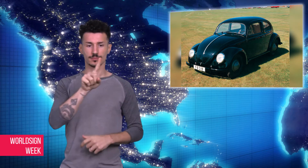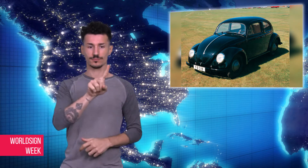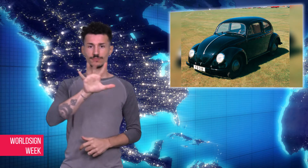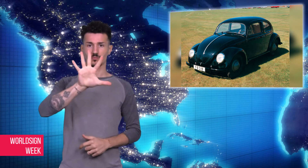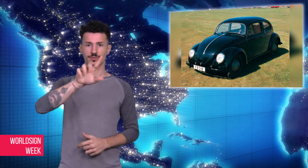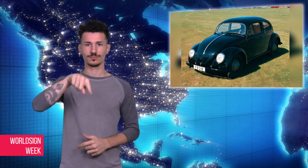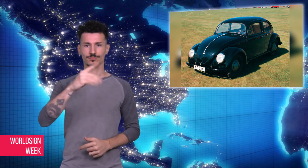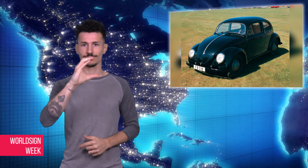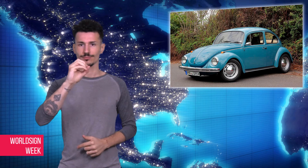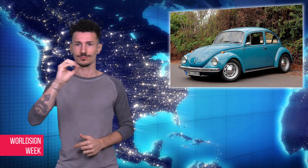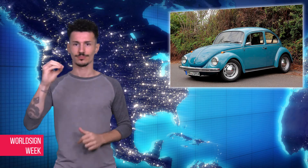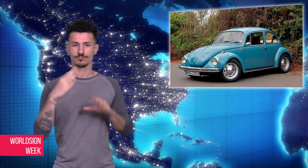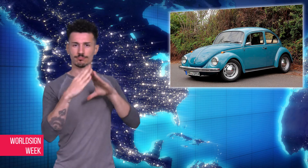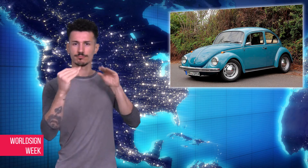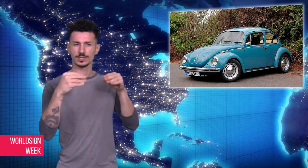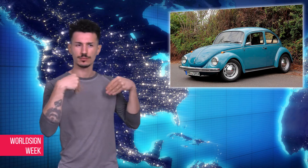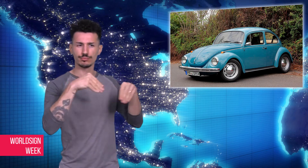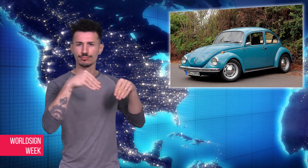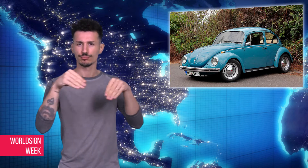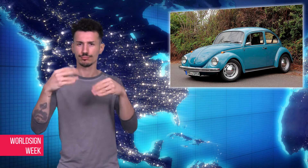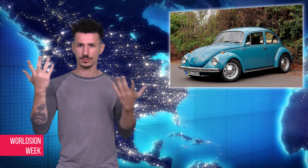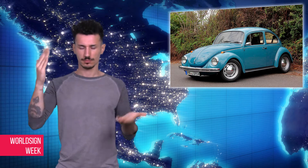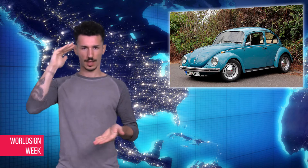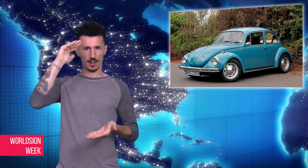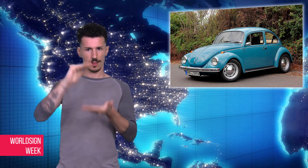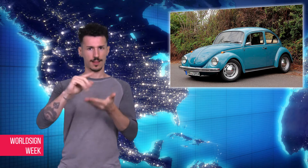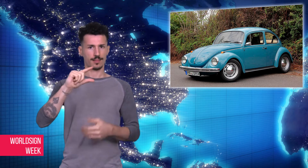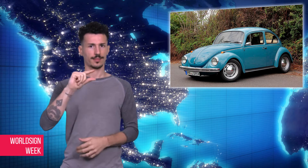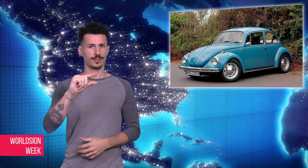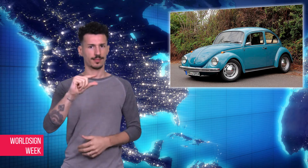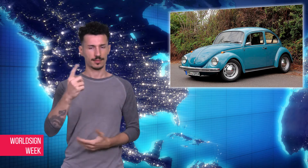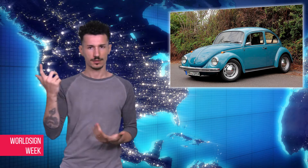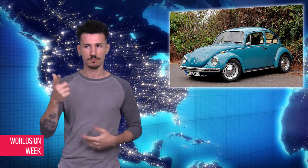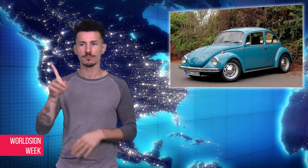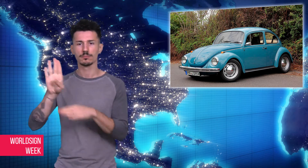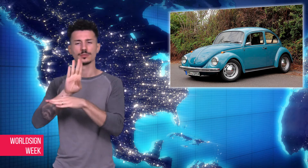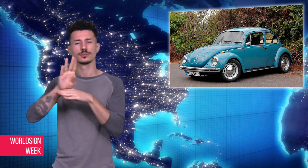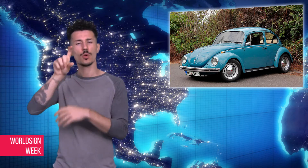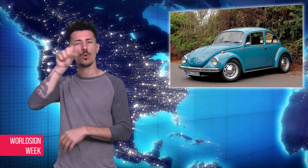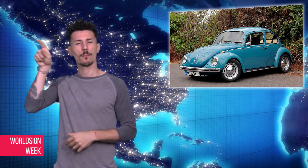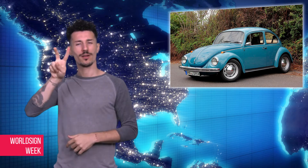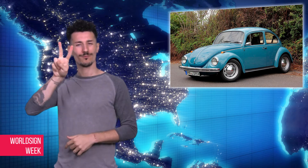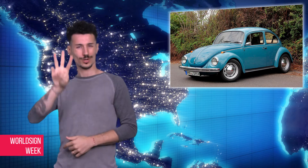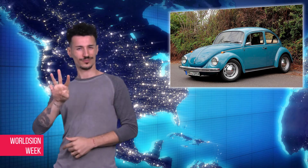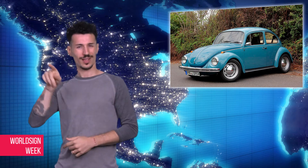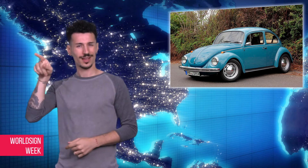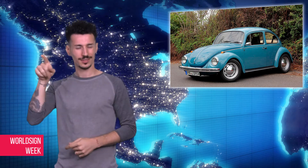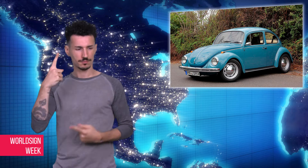Beetles, which prompted the company to